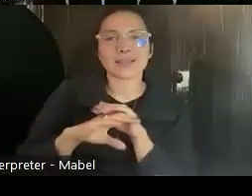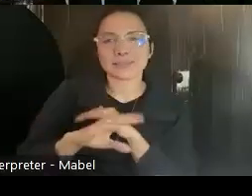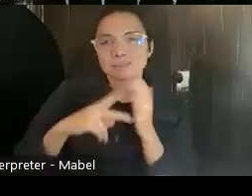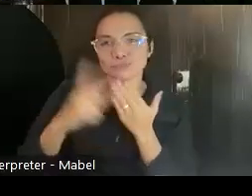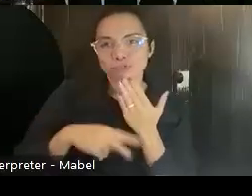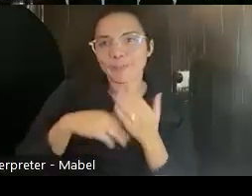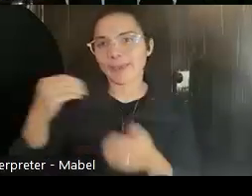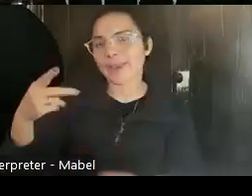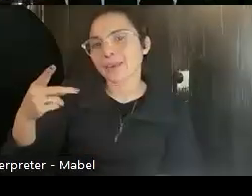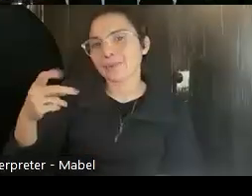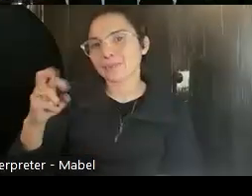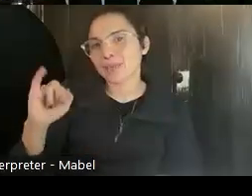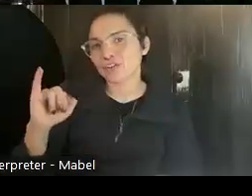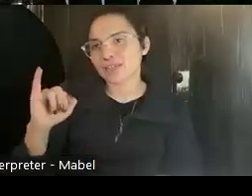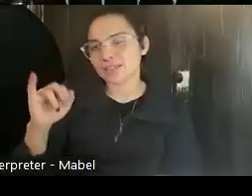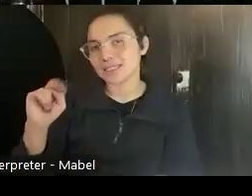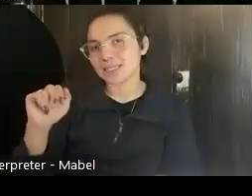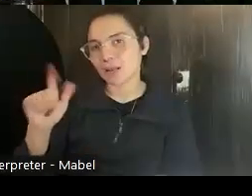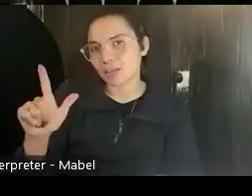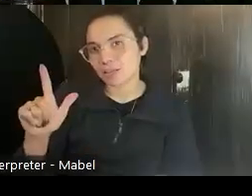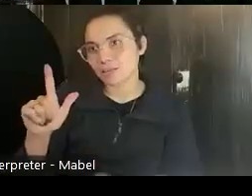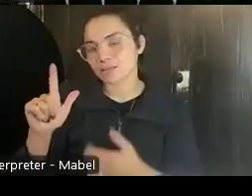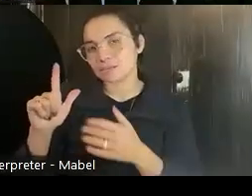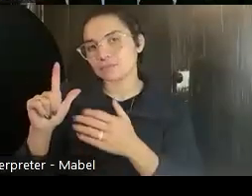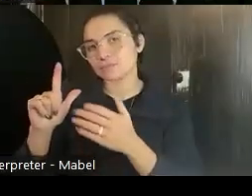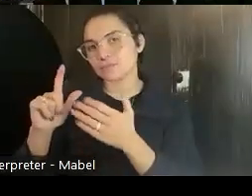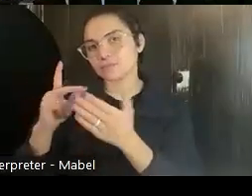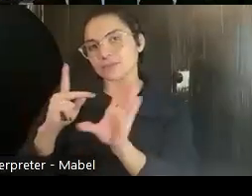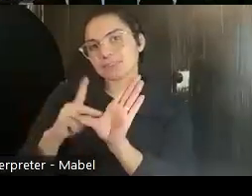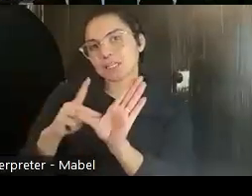access program I'm Curr the co-director so of course project teachs is involved in uh